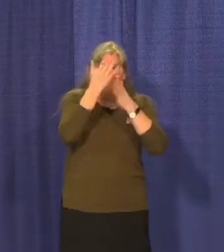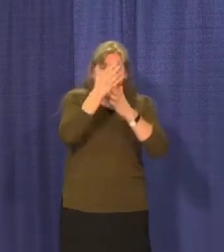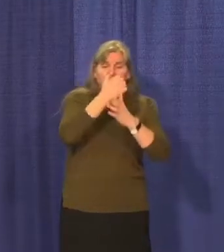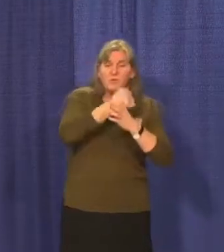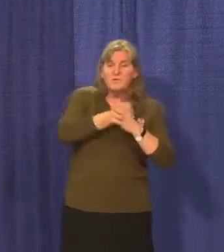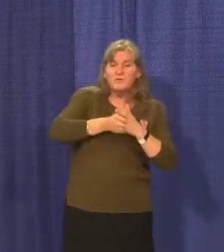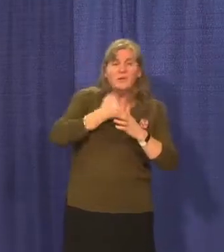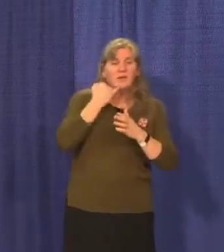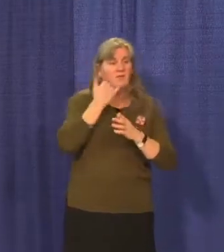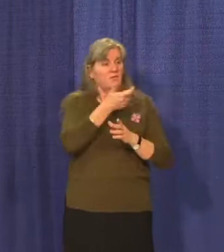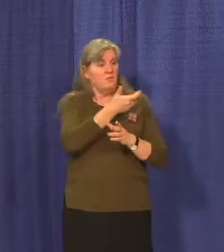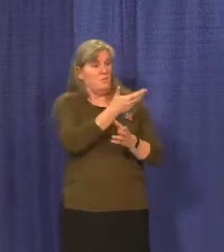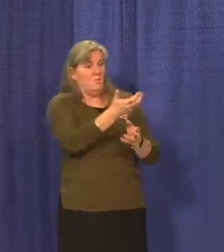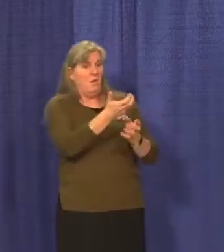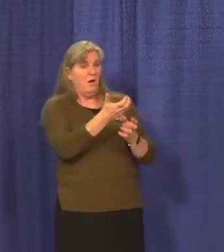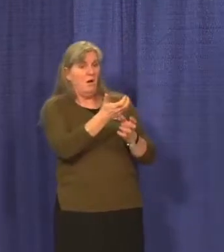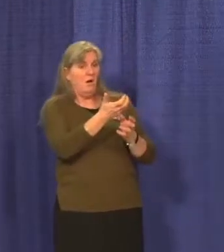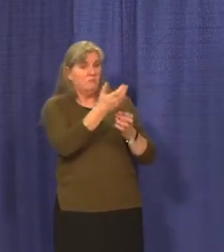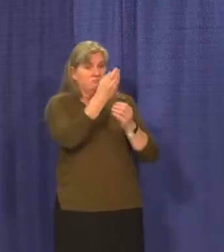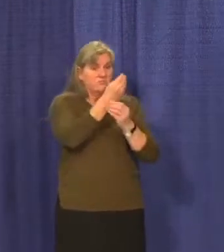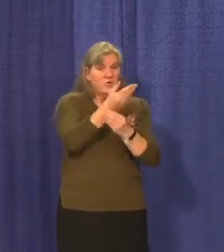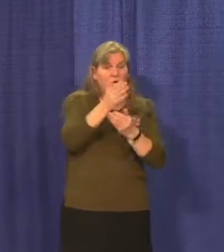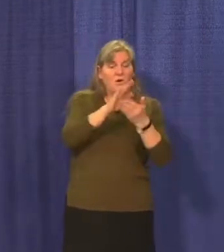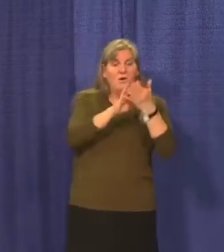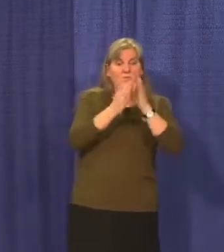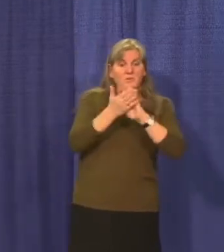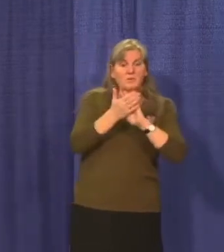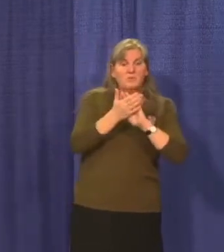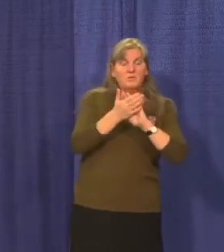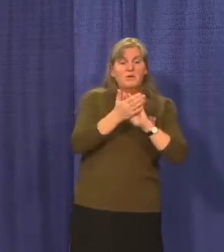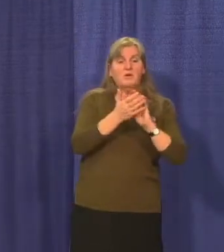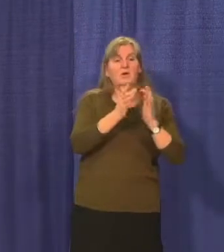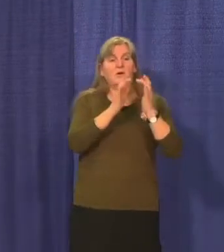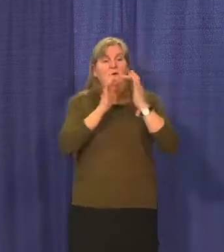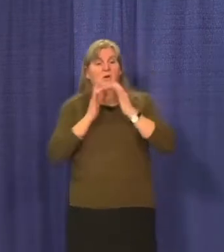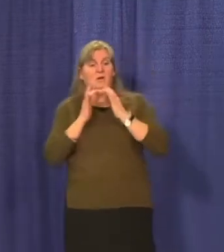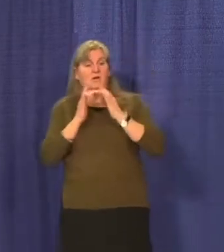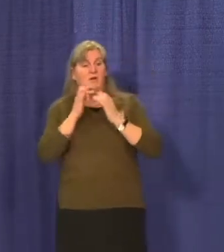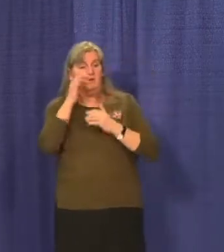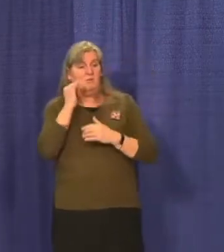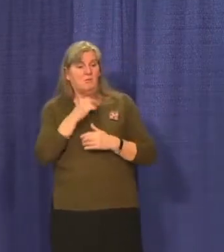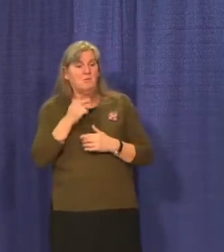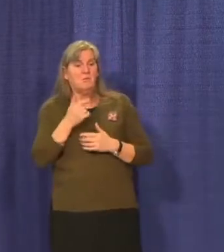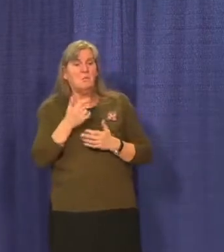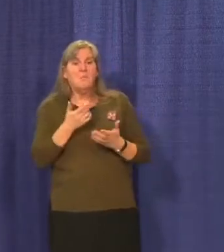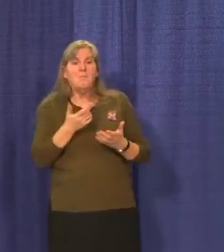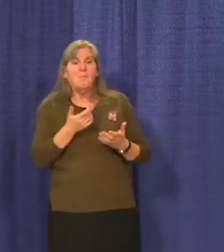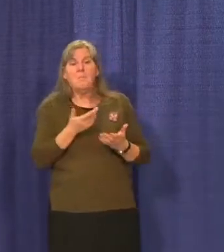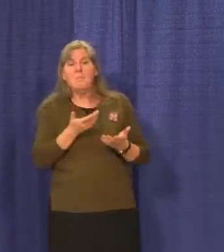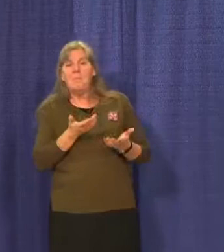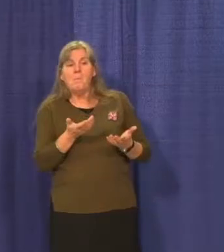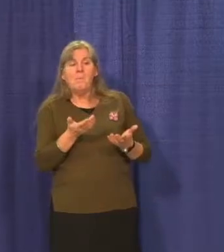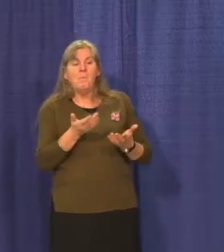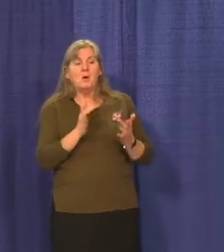If they do wish to, if they reach us, we will give them that